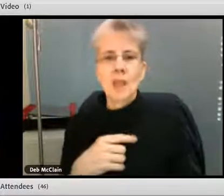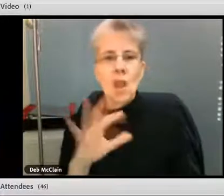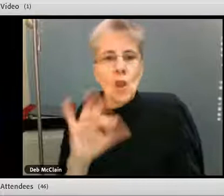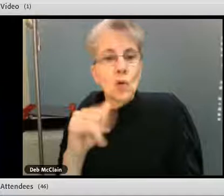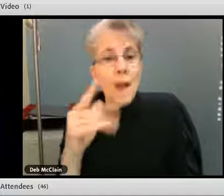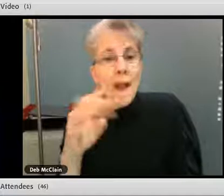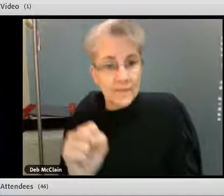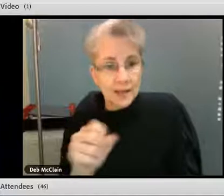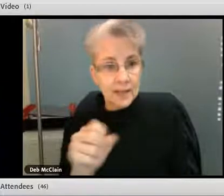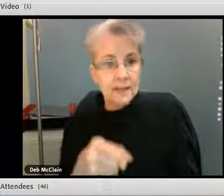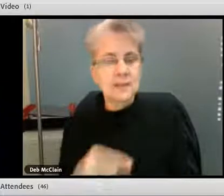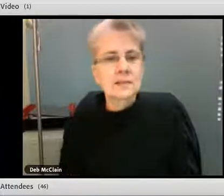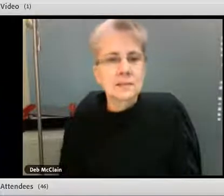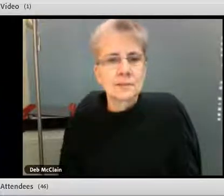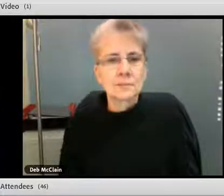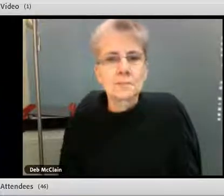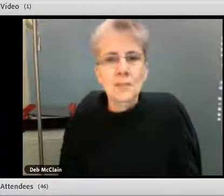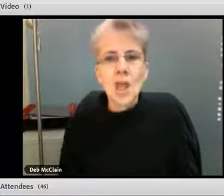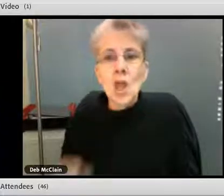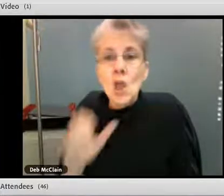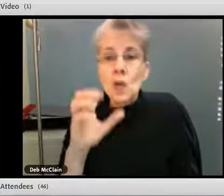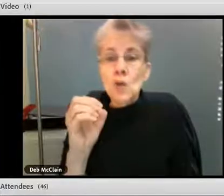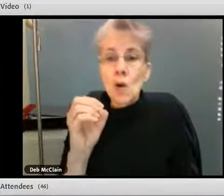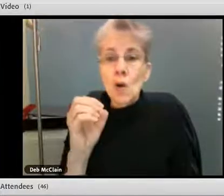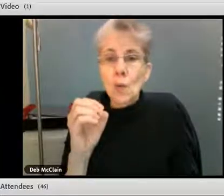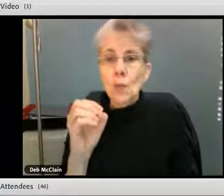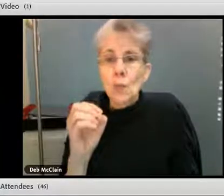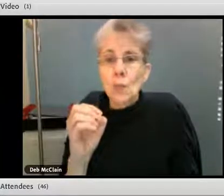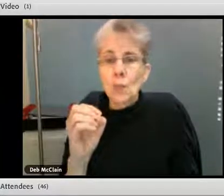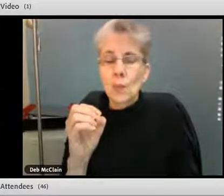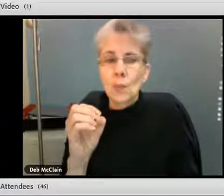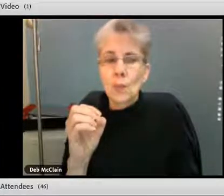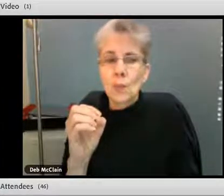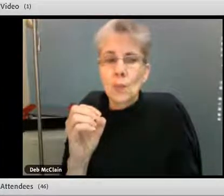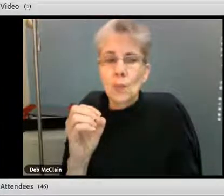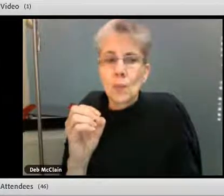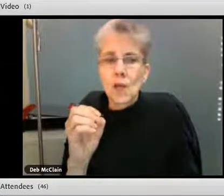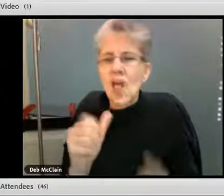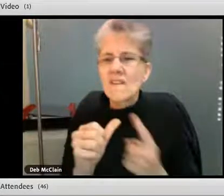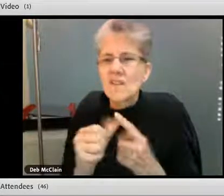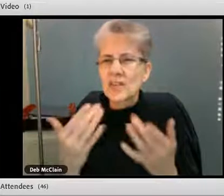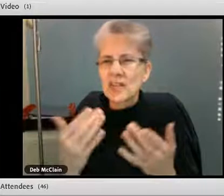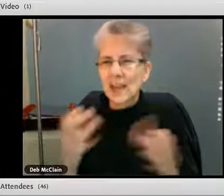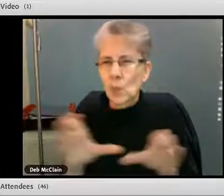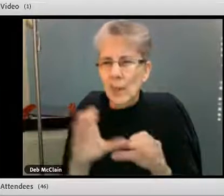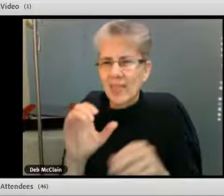So, the first thing with graphic is looking --